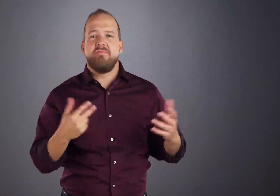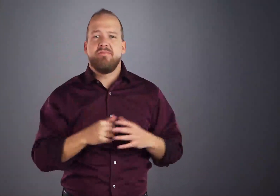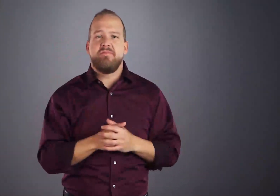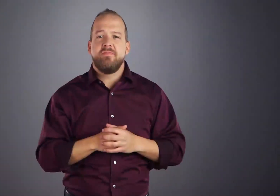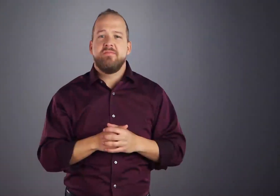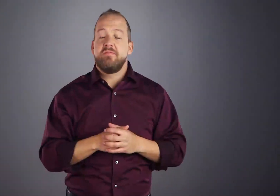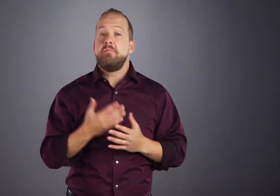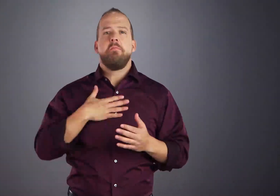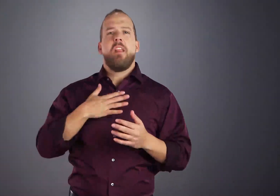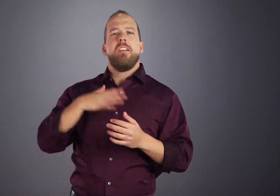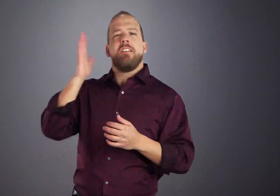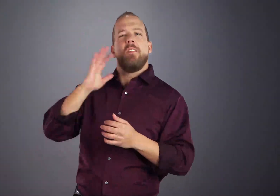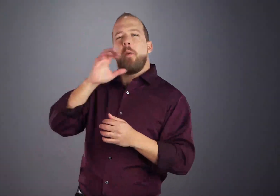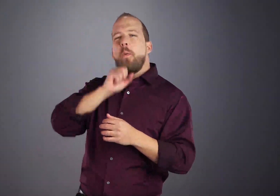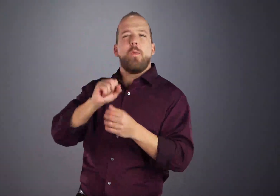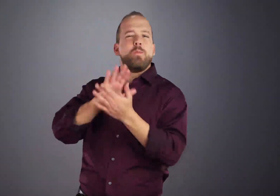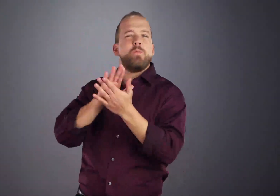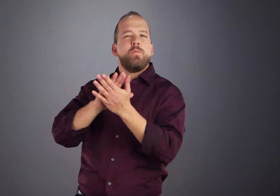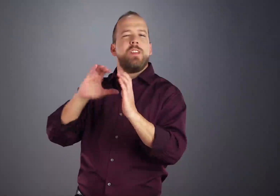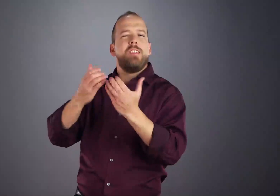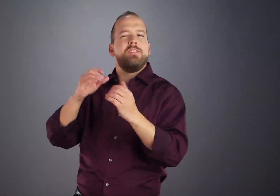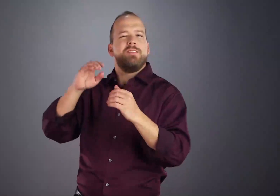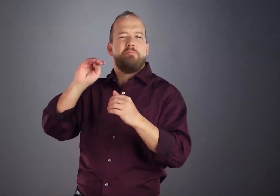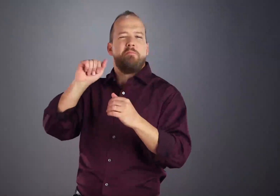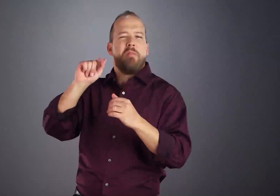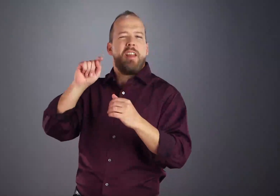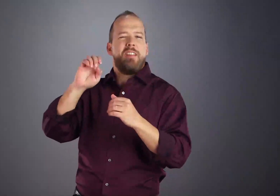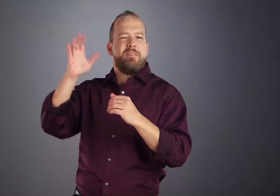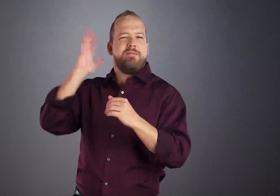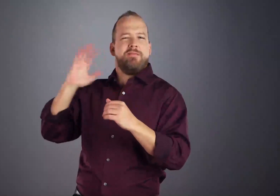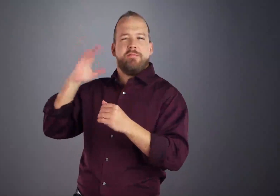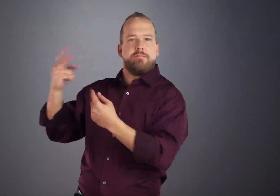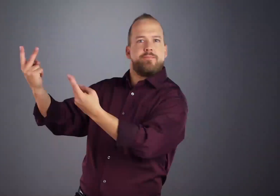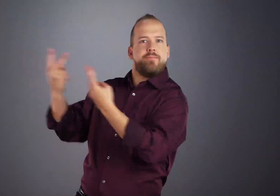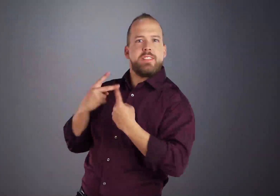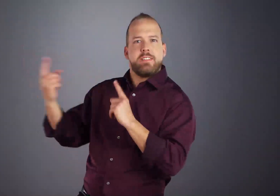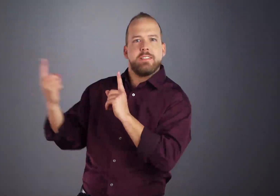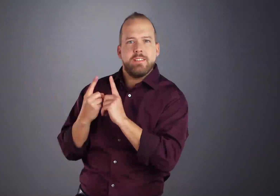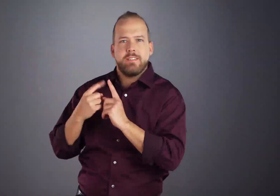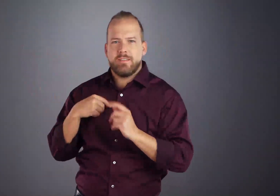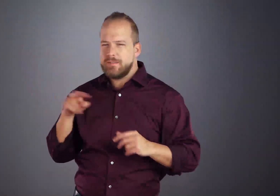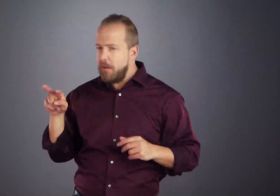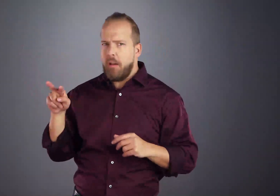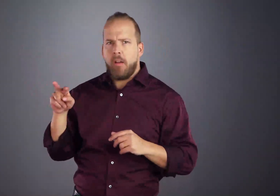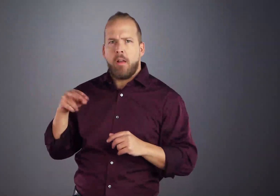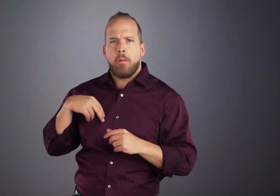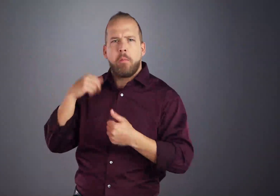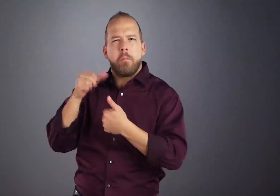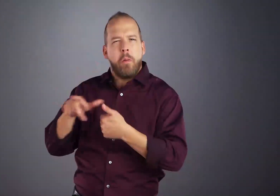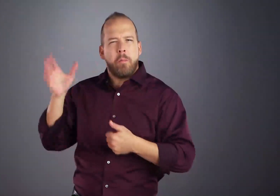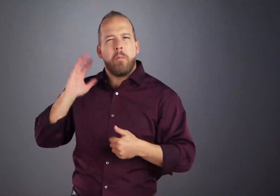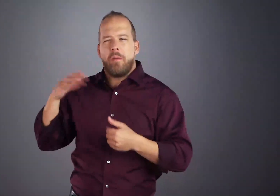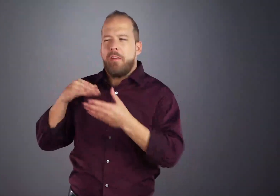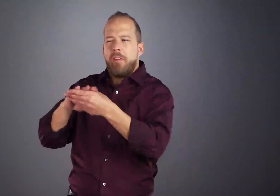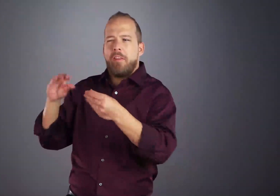My schoolmate visited me, and I fully acquainted him with my problems and deficiencies.